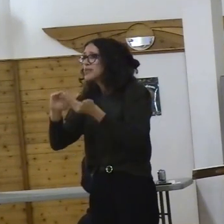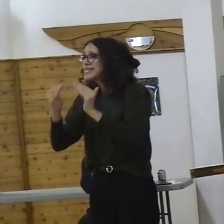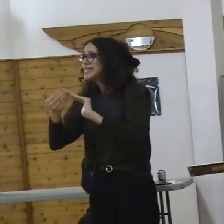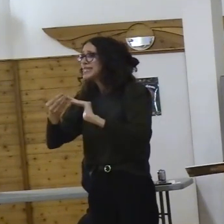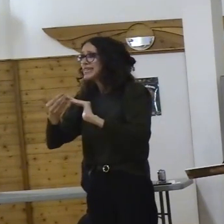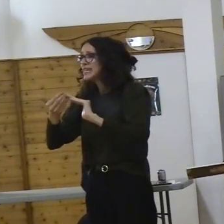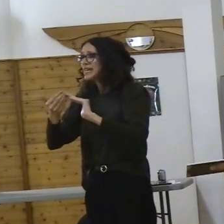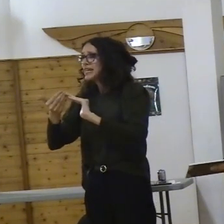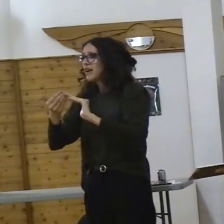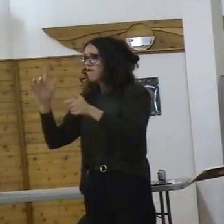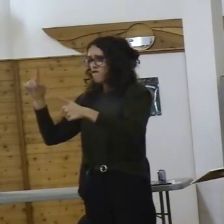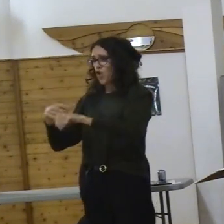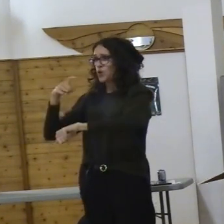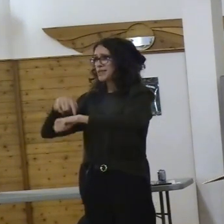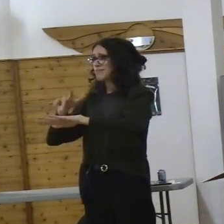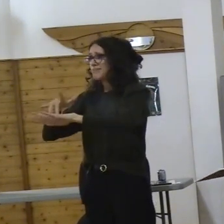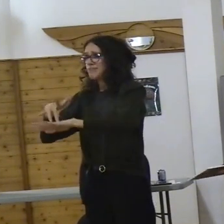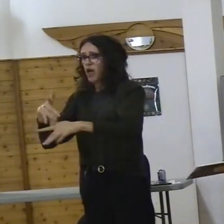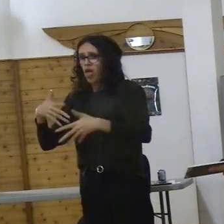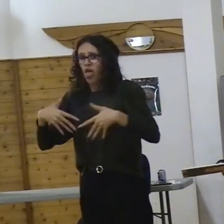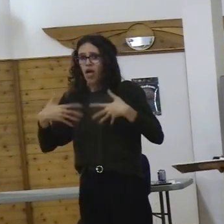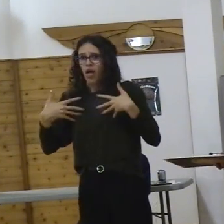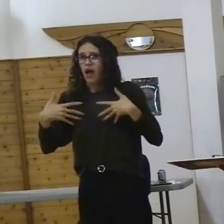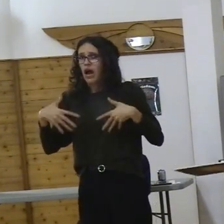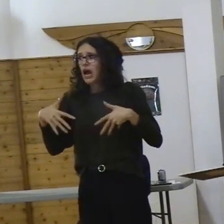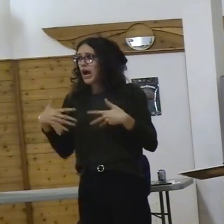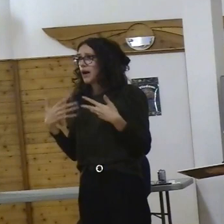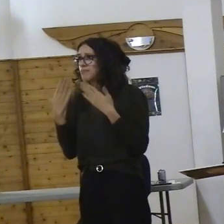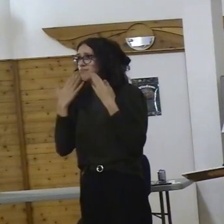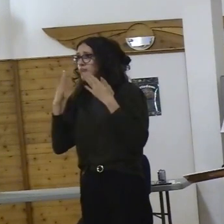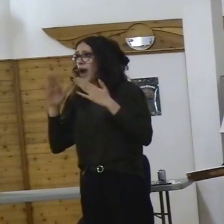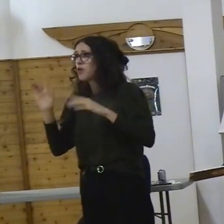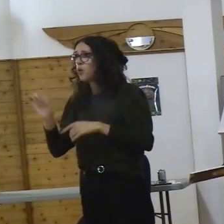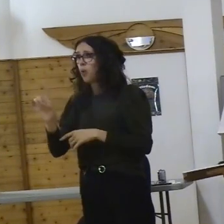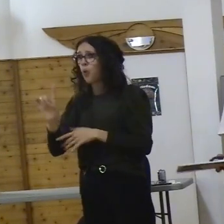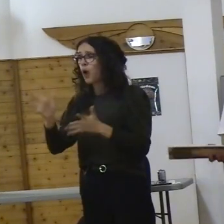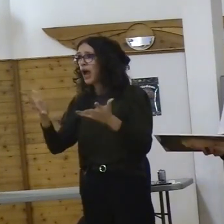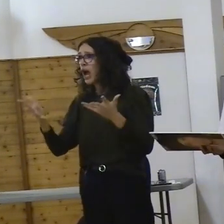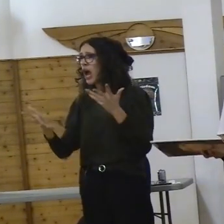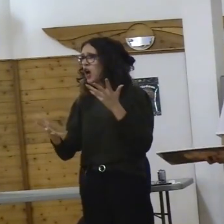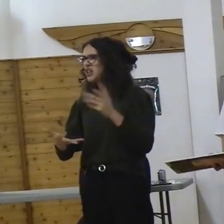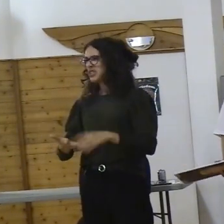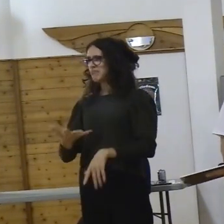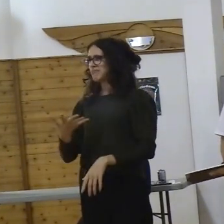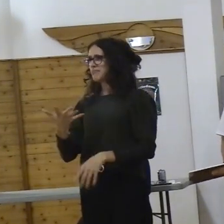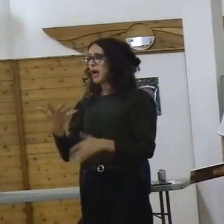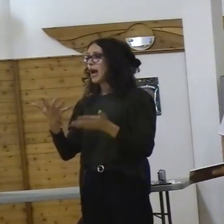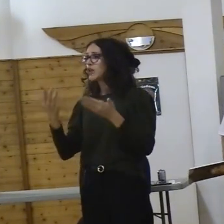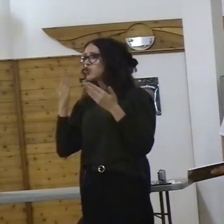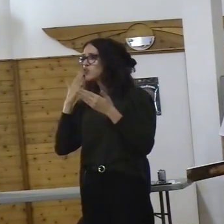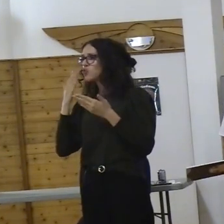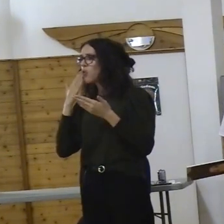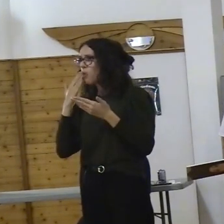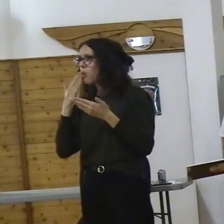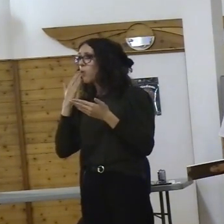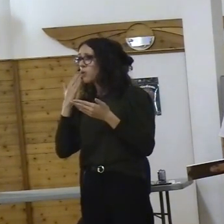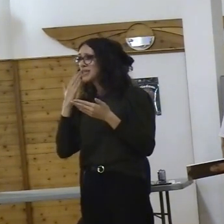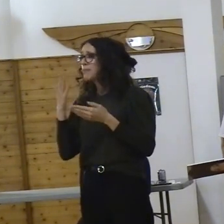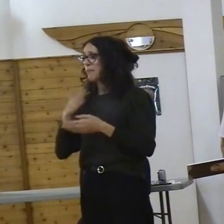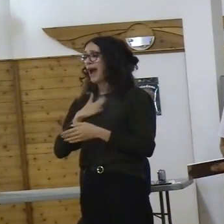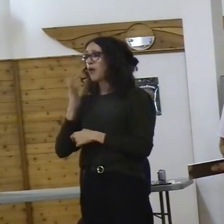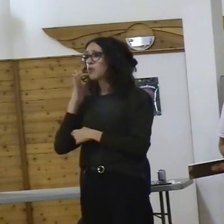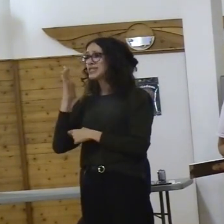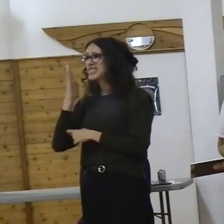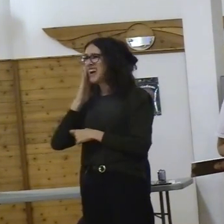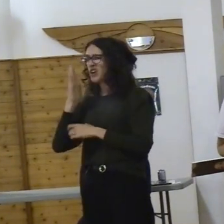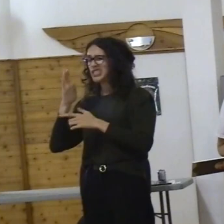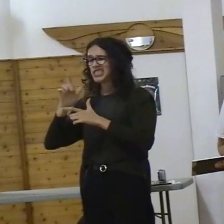I'm like, I had two living rooms, two big, like I'm by myself.